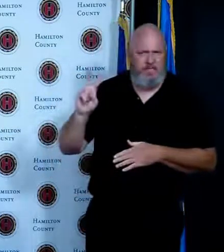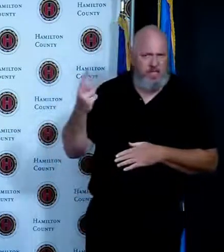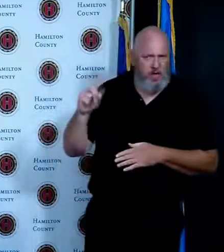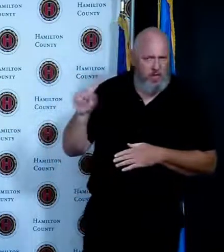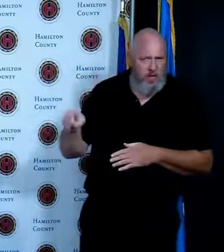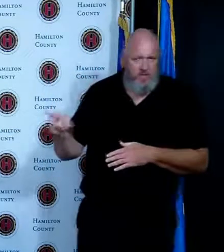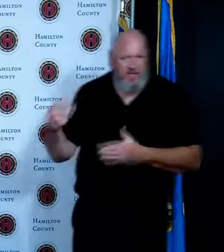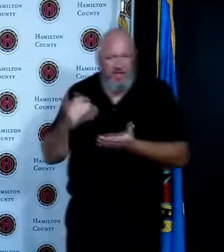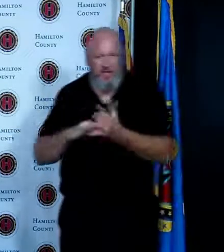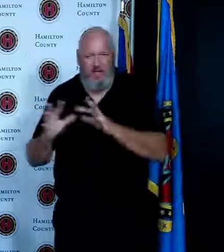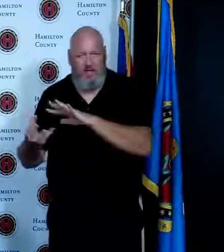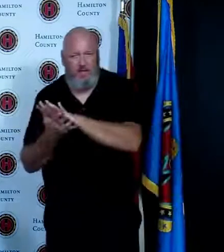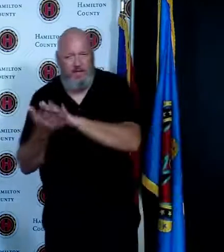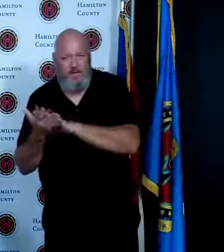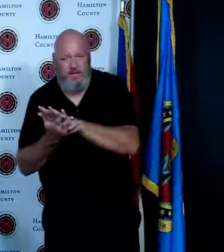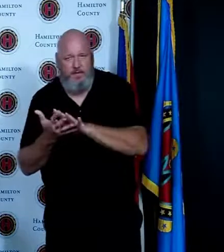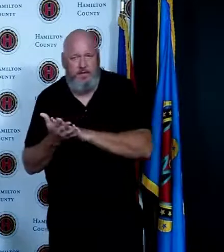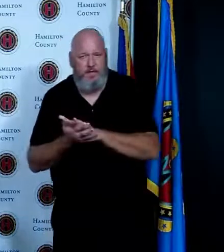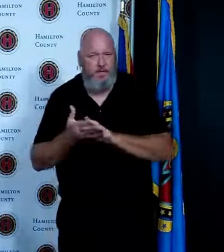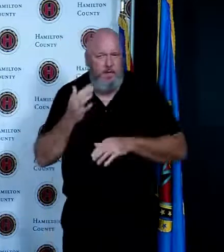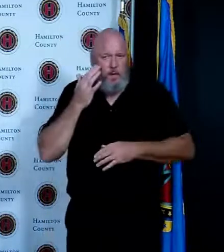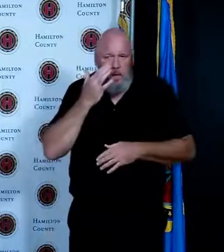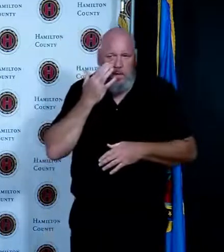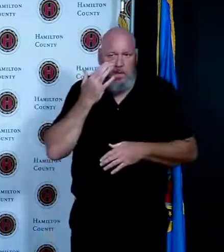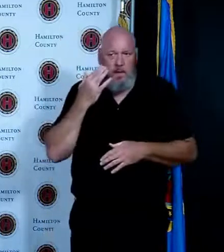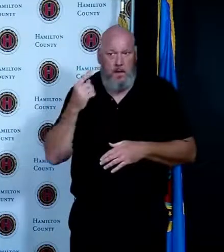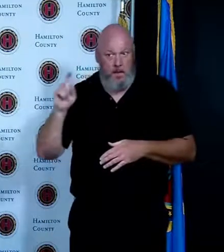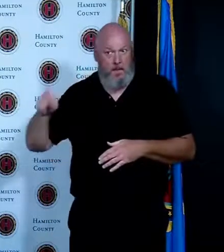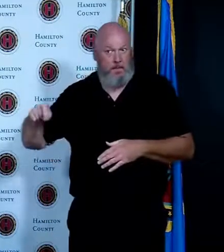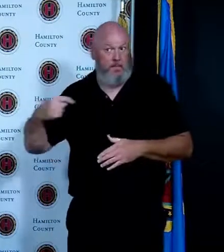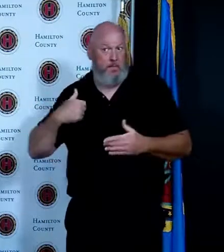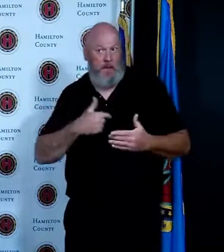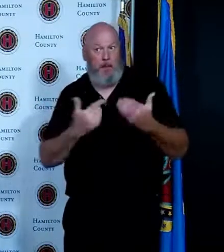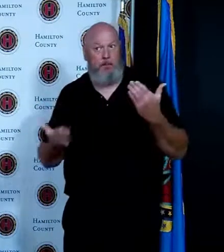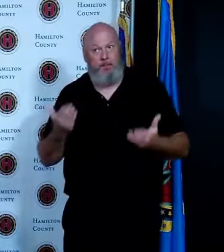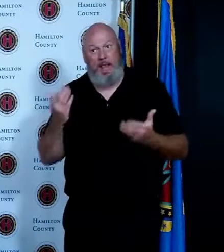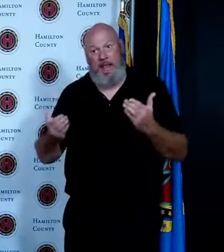might be to having the states say everybody's got to stay home again and